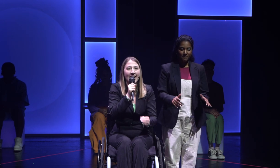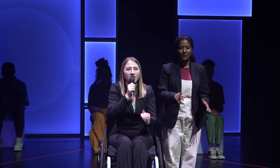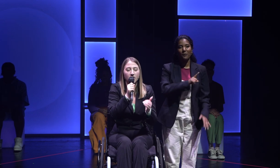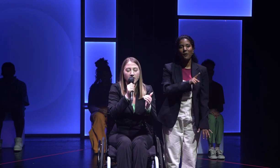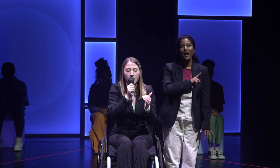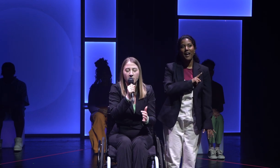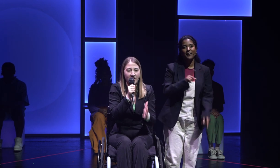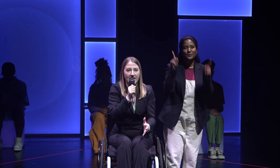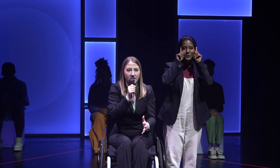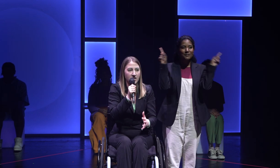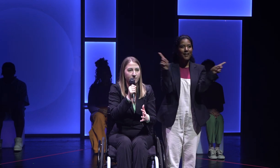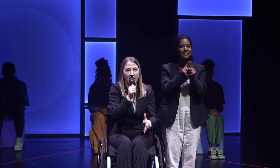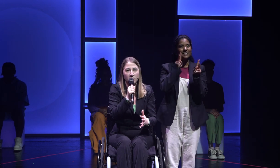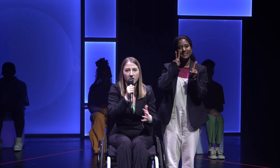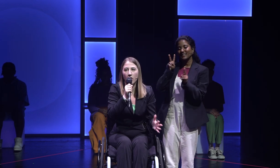Why does this university find me so